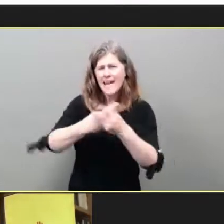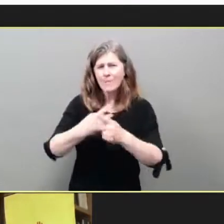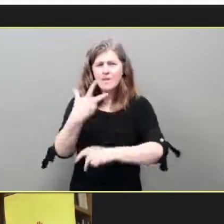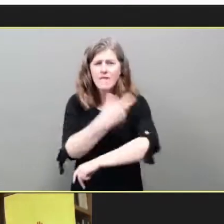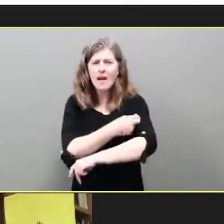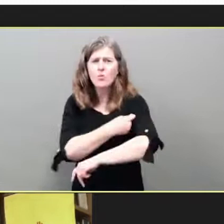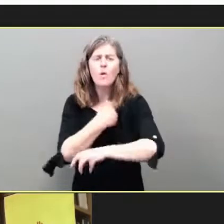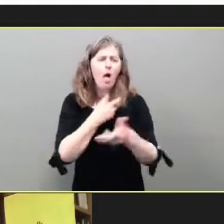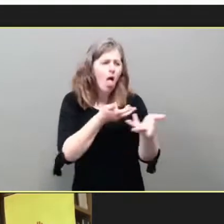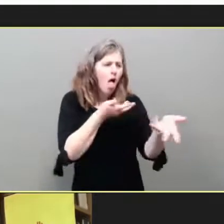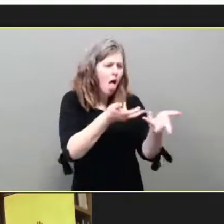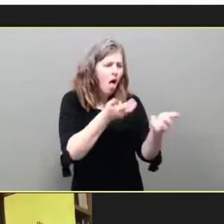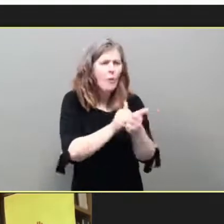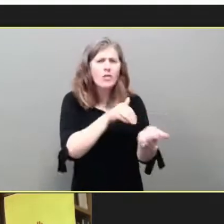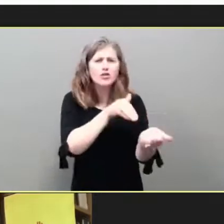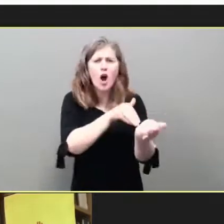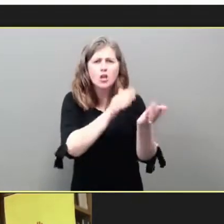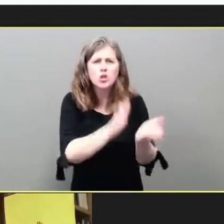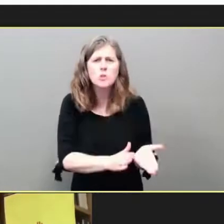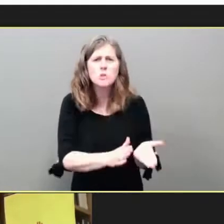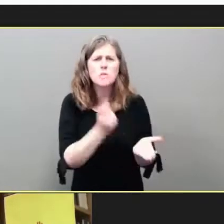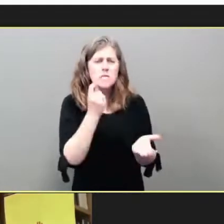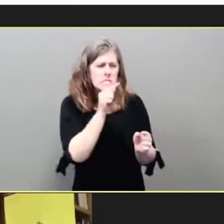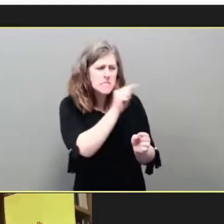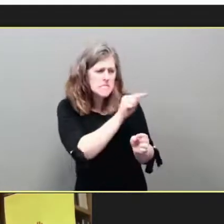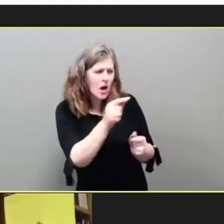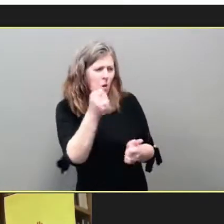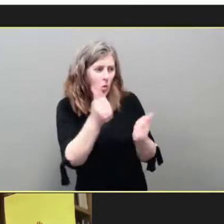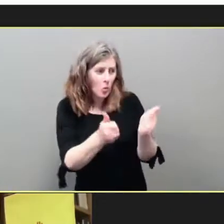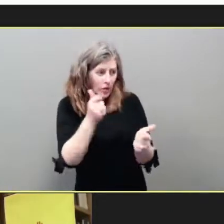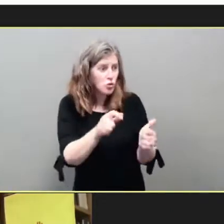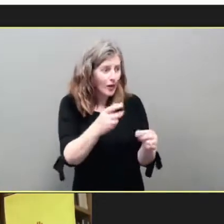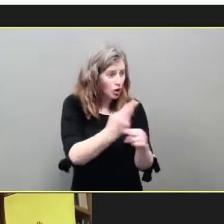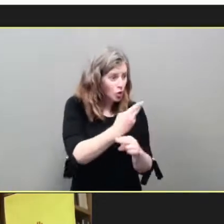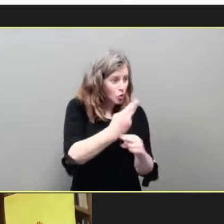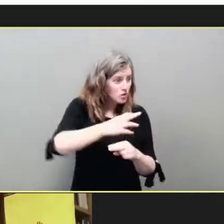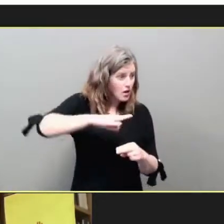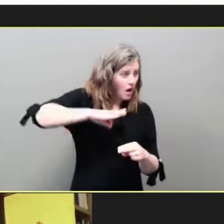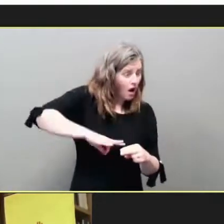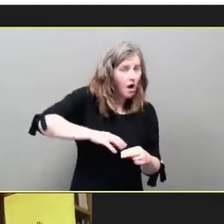providers to understand which vaccine they can utilize most efficiently and